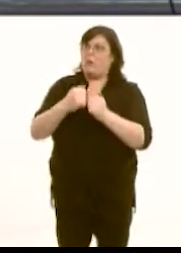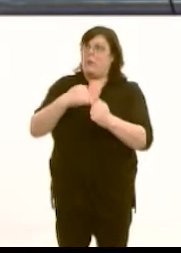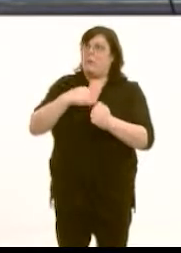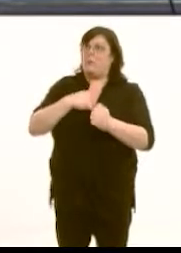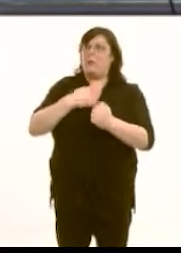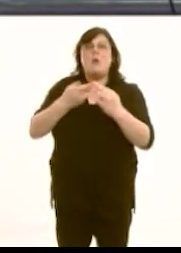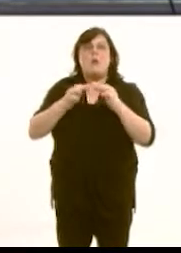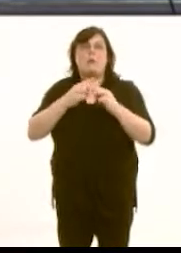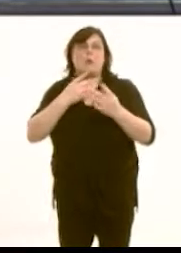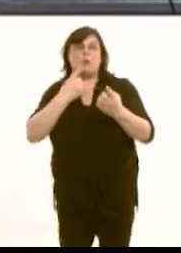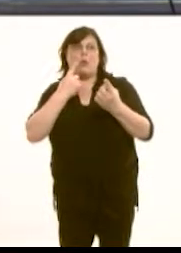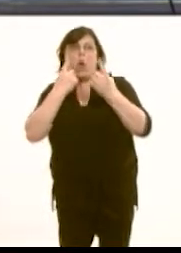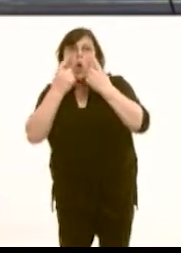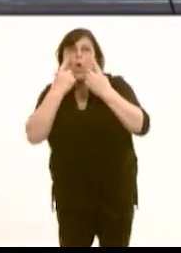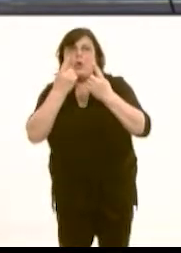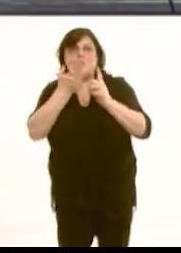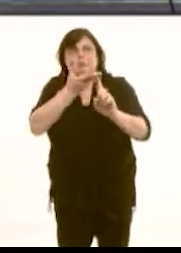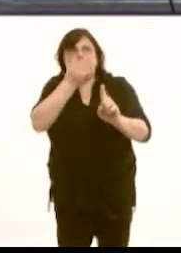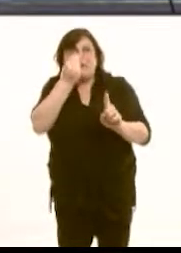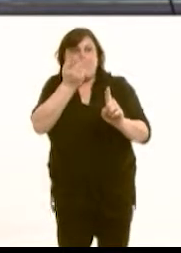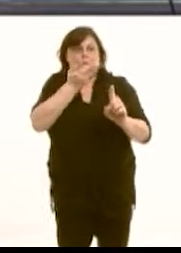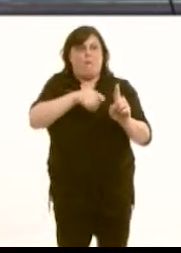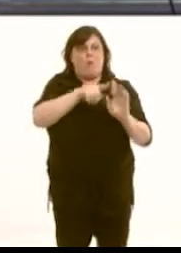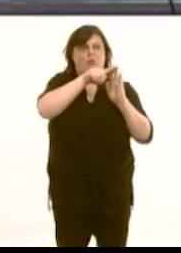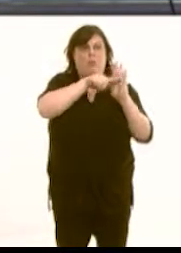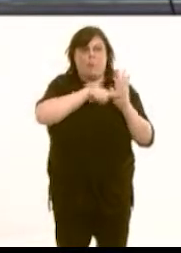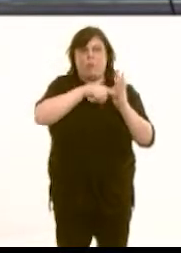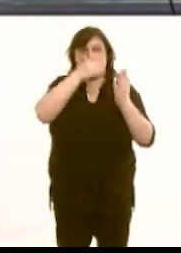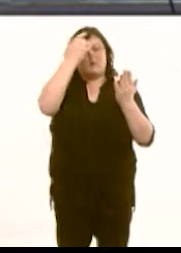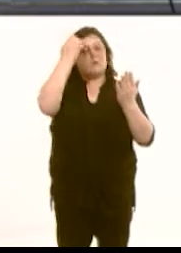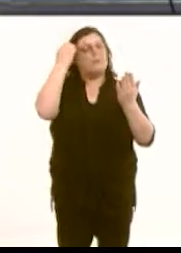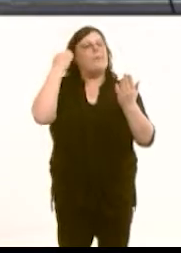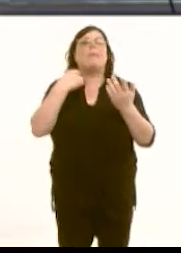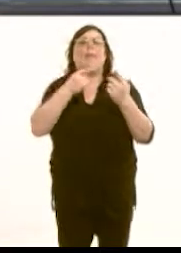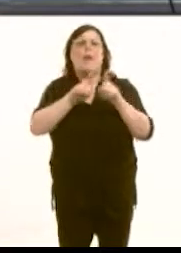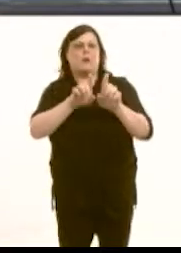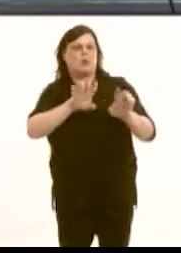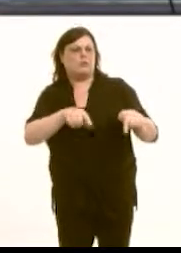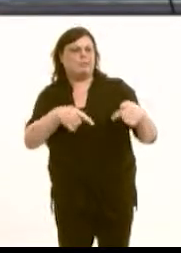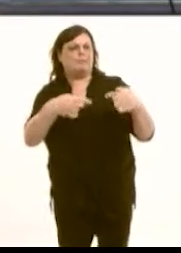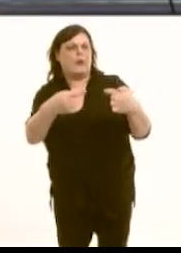indeed, many of the strategic challenges facing our NHS in Wales into the future, itís time